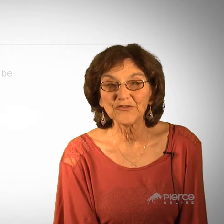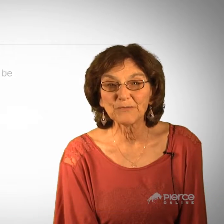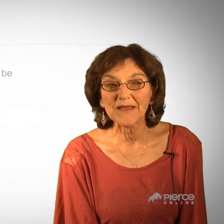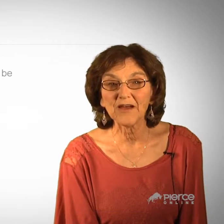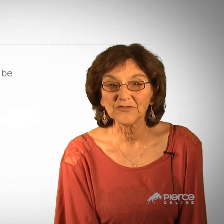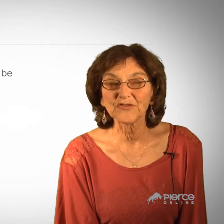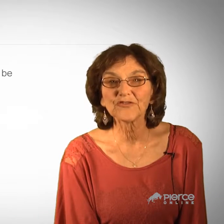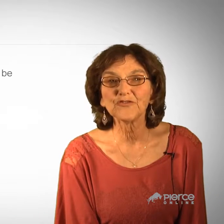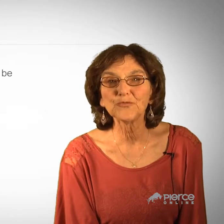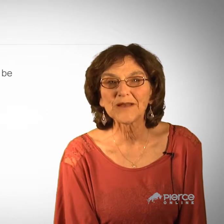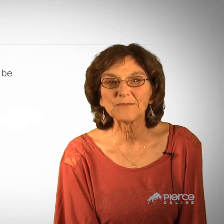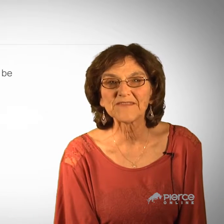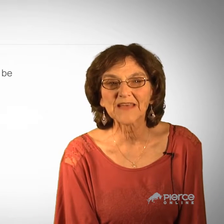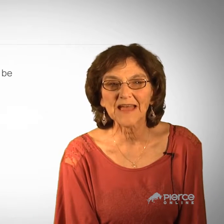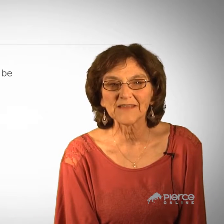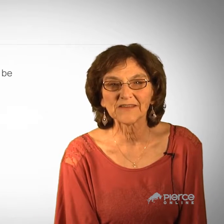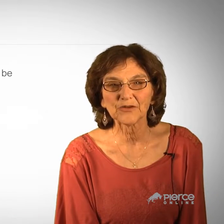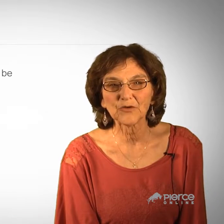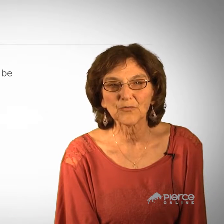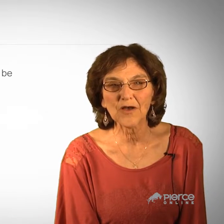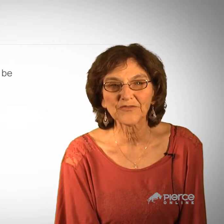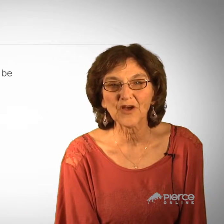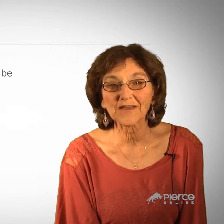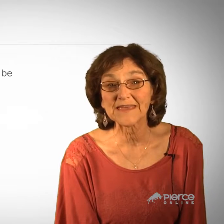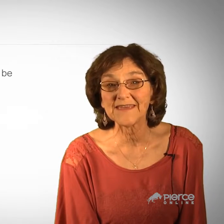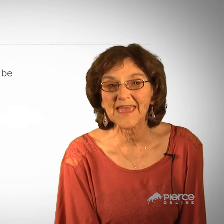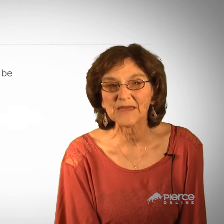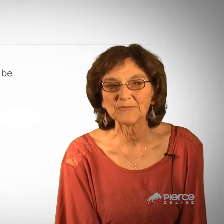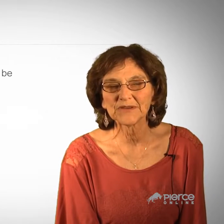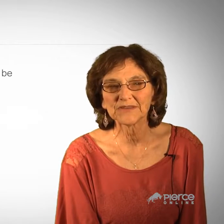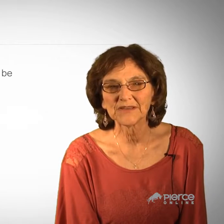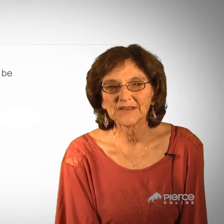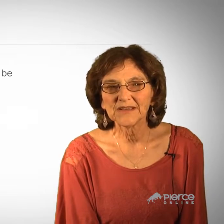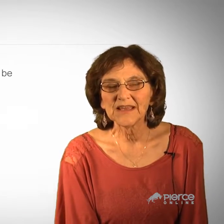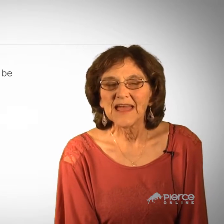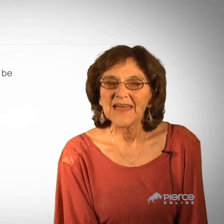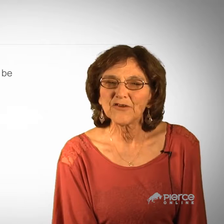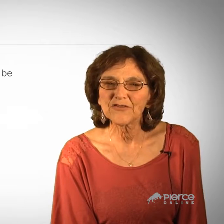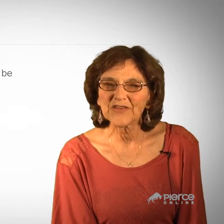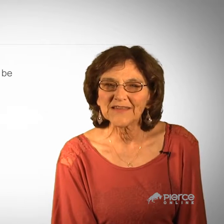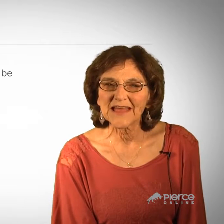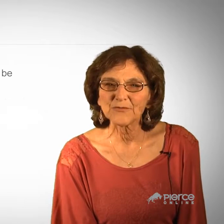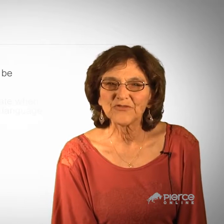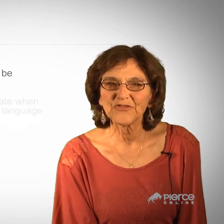by hunters who want to be silent while stalking game. And there are sign languages